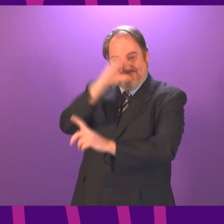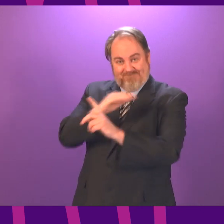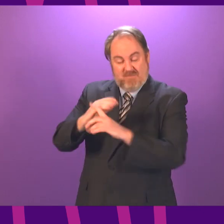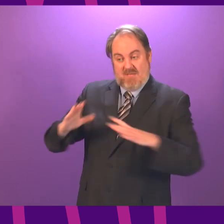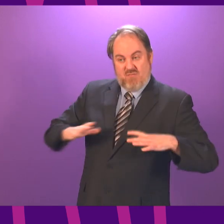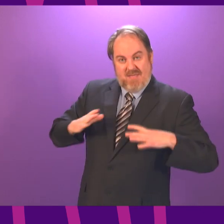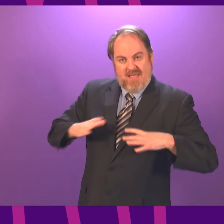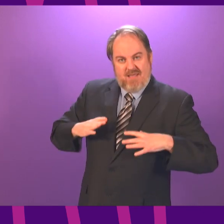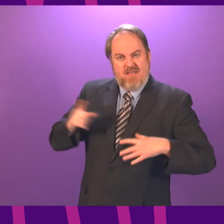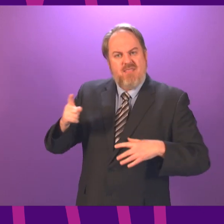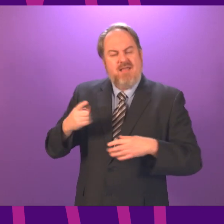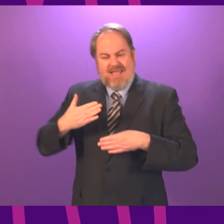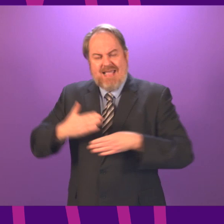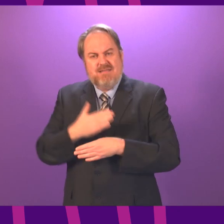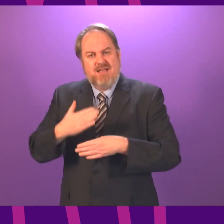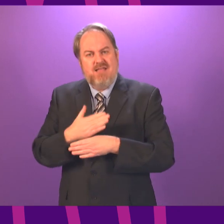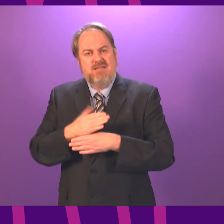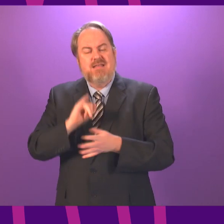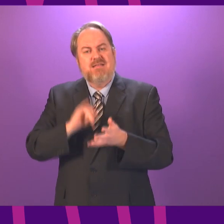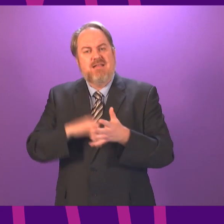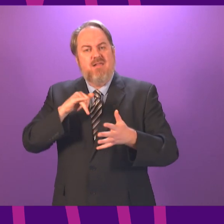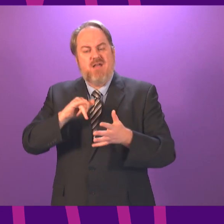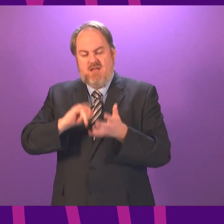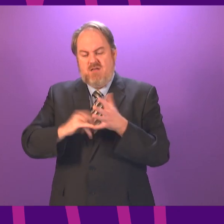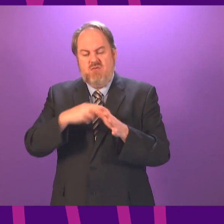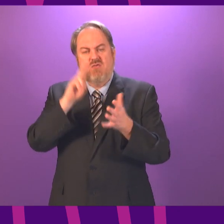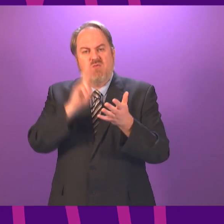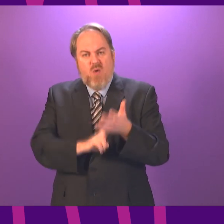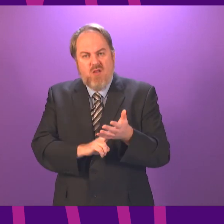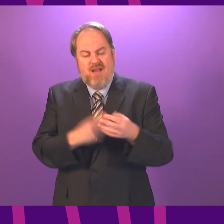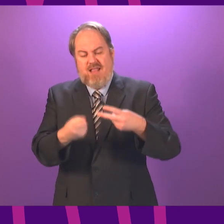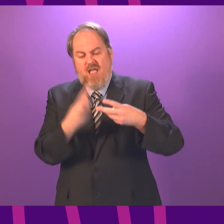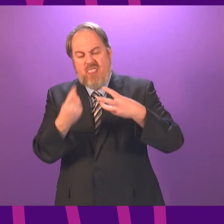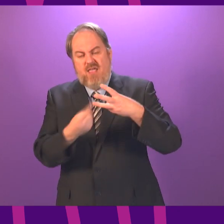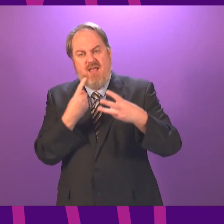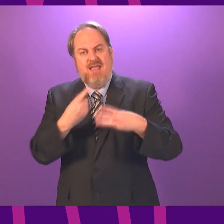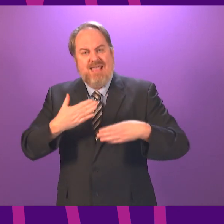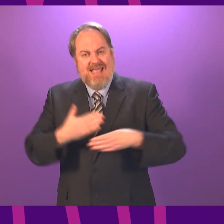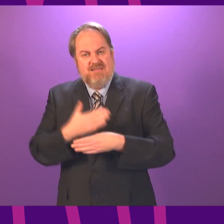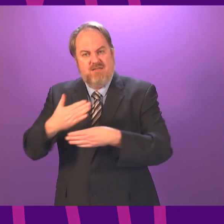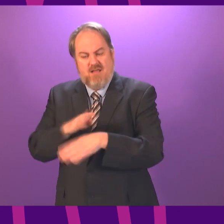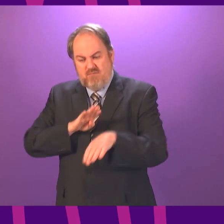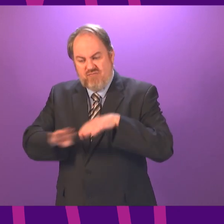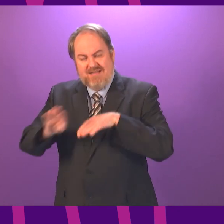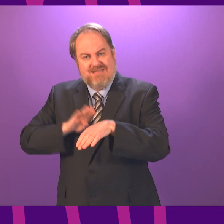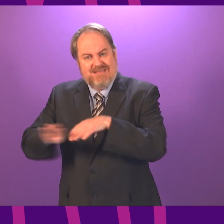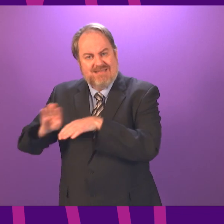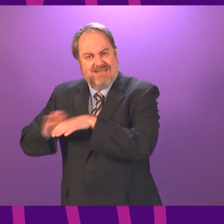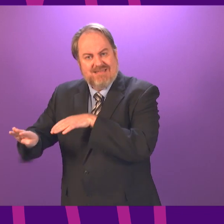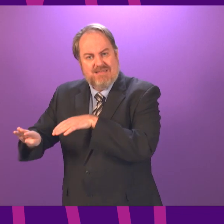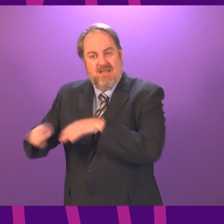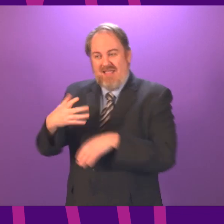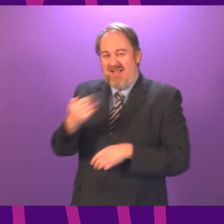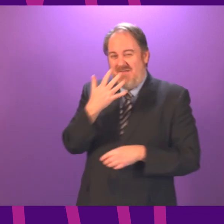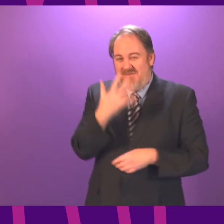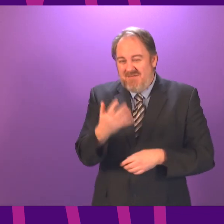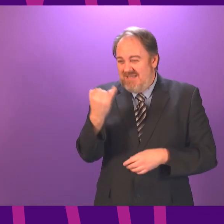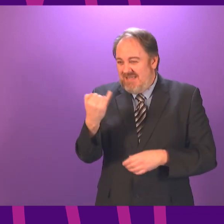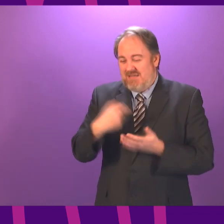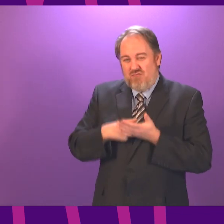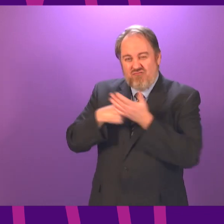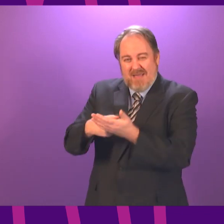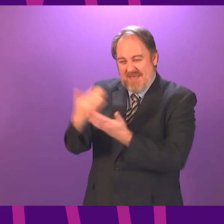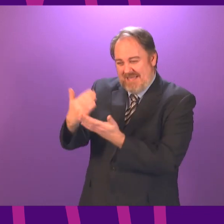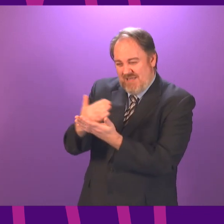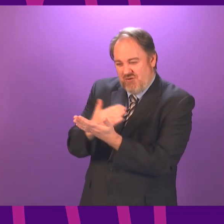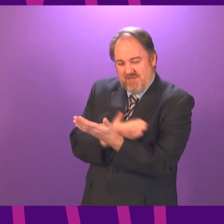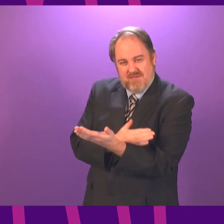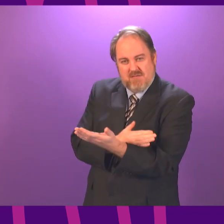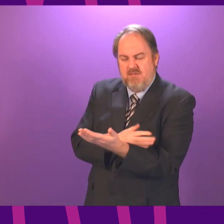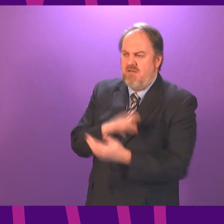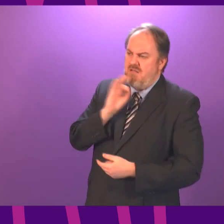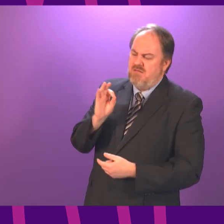Silver Swan, Cygnus and Iris made 52 specific recommendations. How many of those recommendations